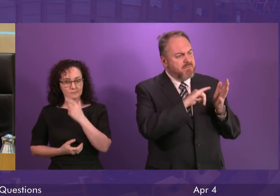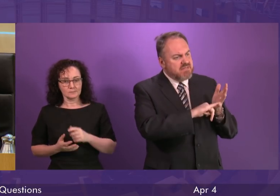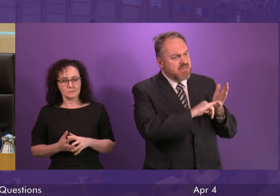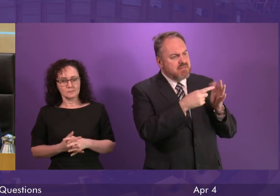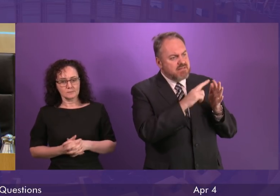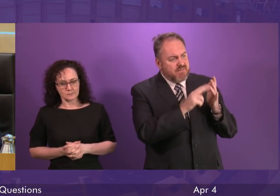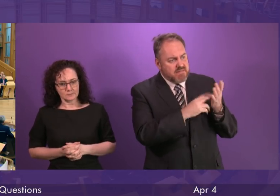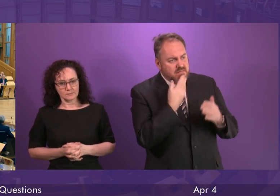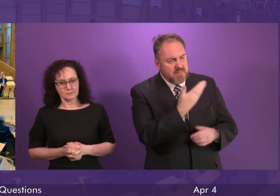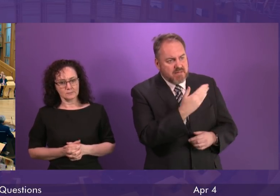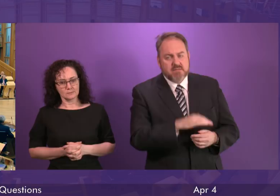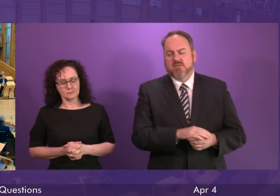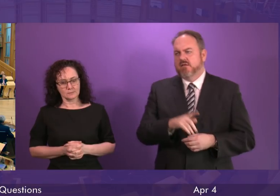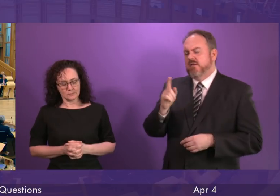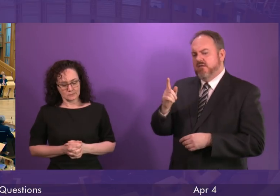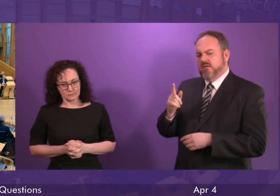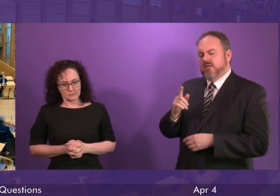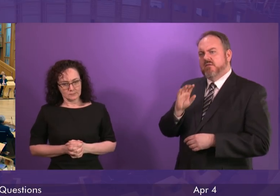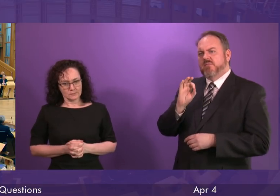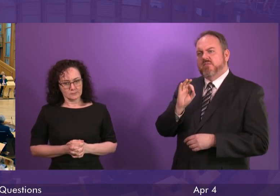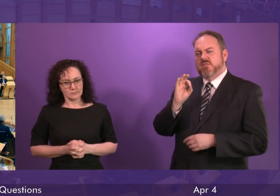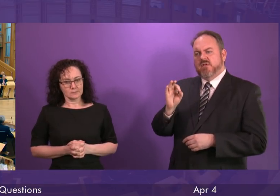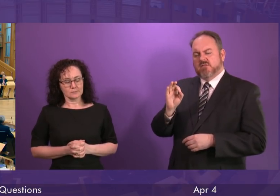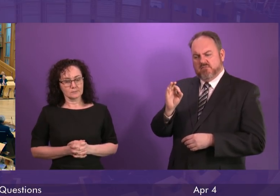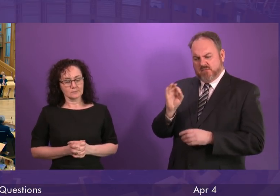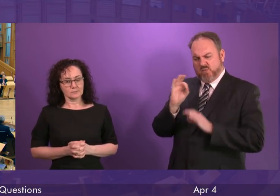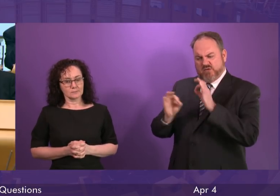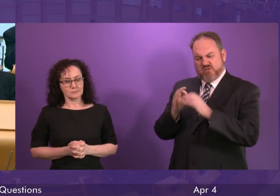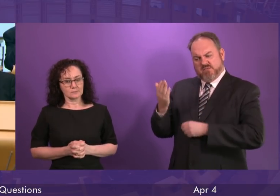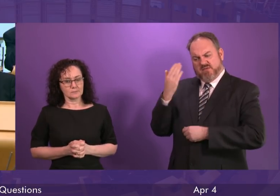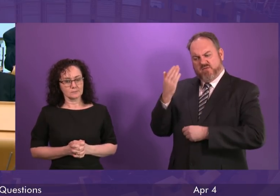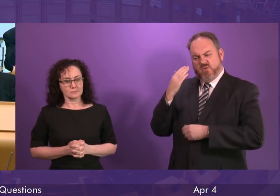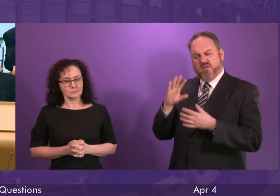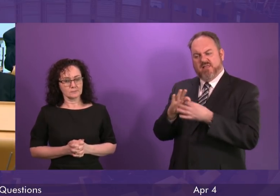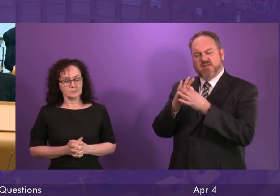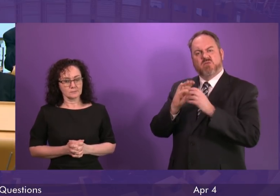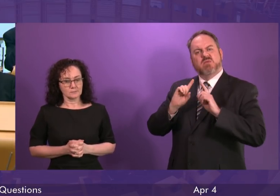Earlier, during portfolio question time, Tom Mason raised an issue relating to teachers